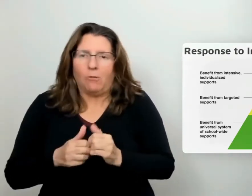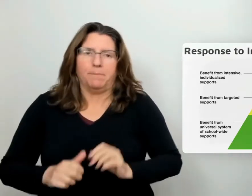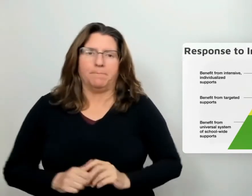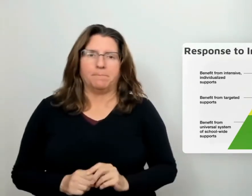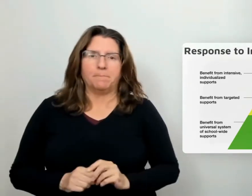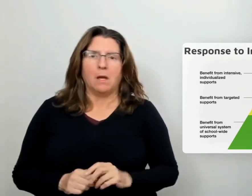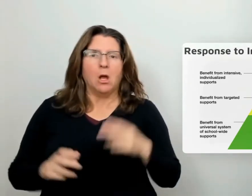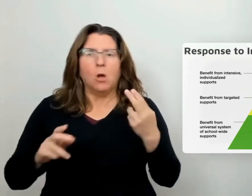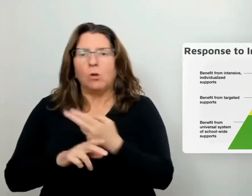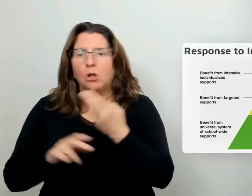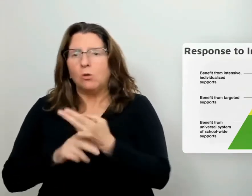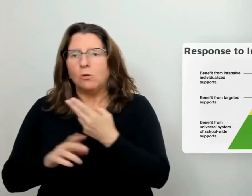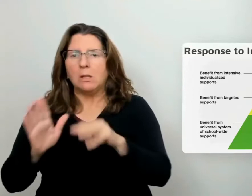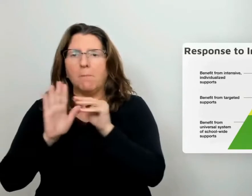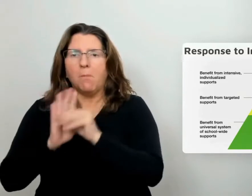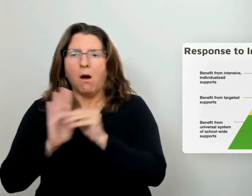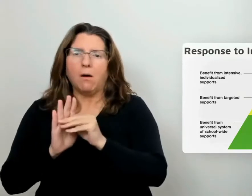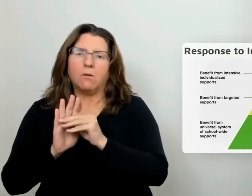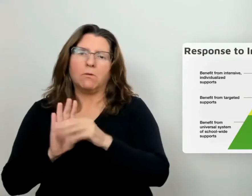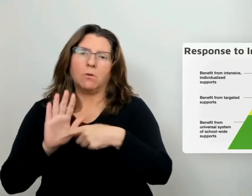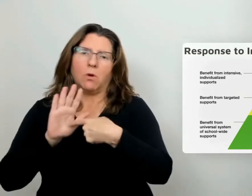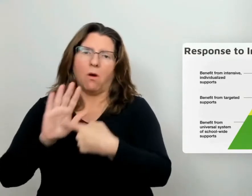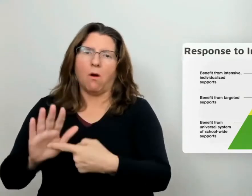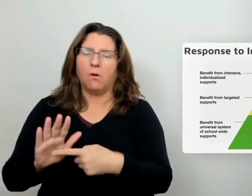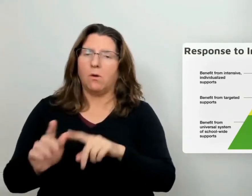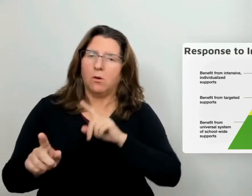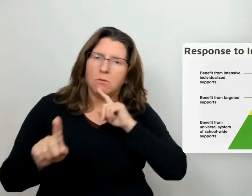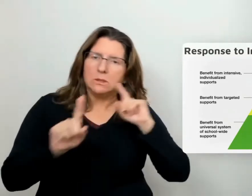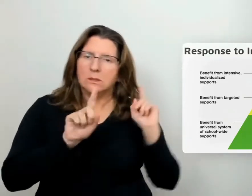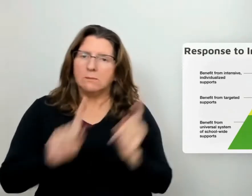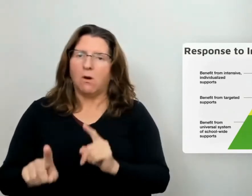Which pin is hardest to hit in inclusive education?